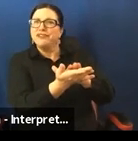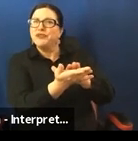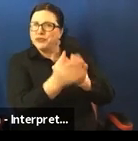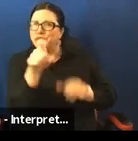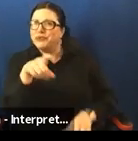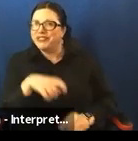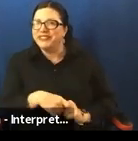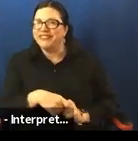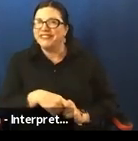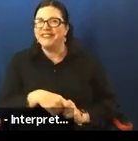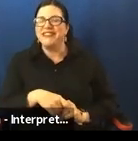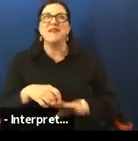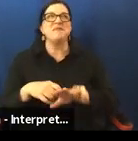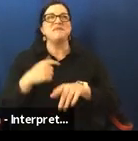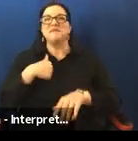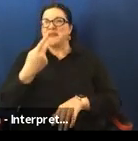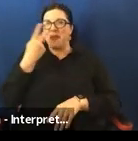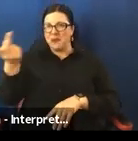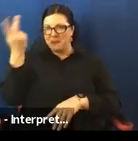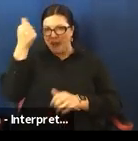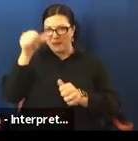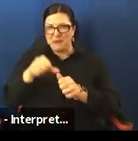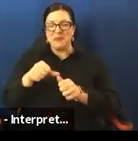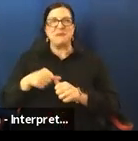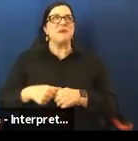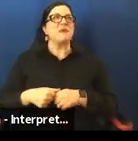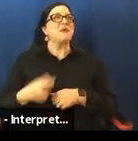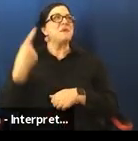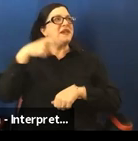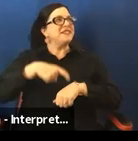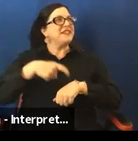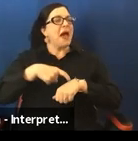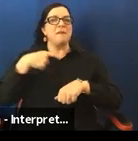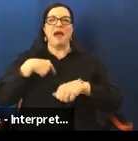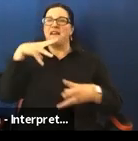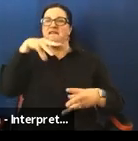Jason Williams: In my I took like a random economics class and I always like ace the test and the professor took me